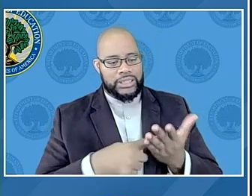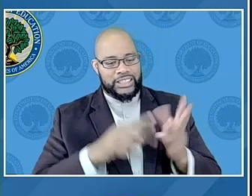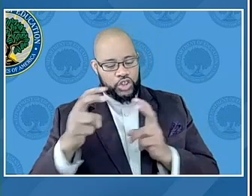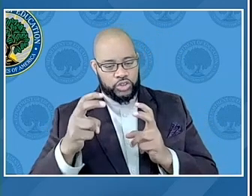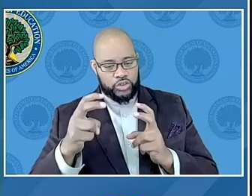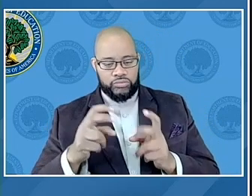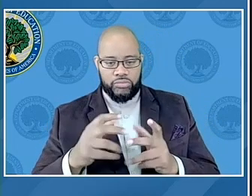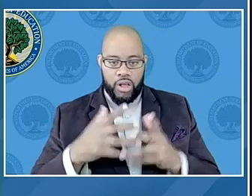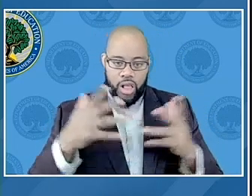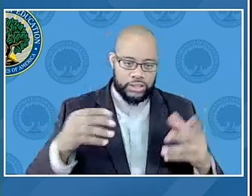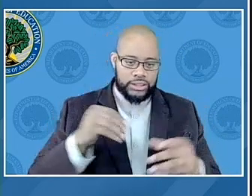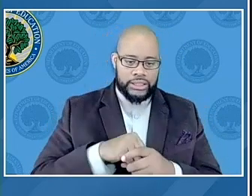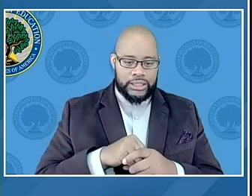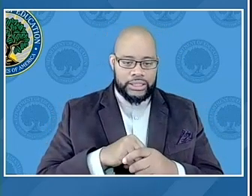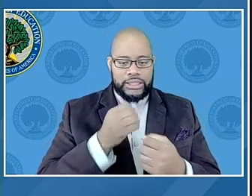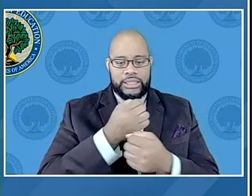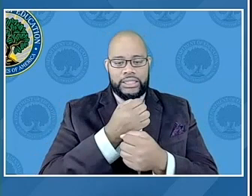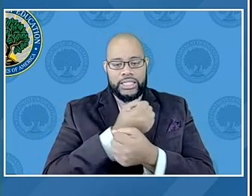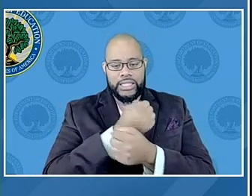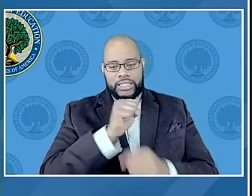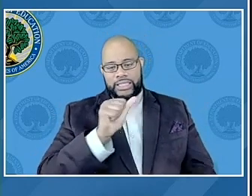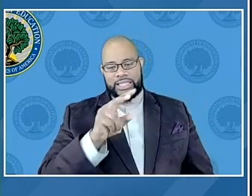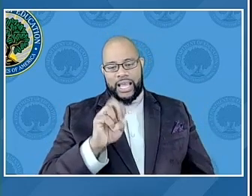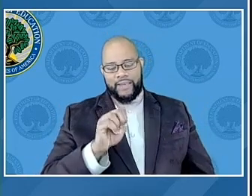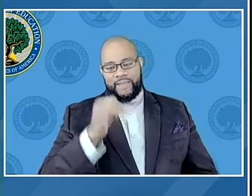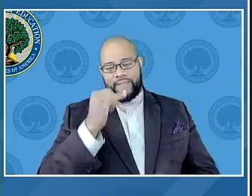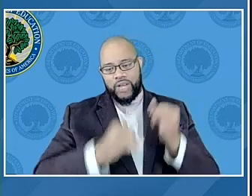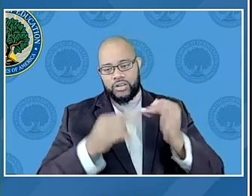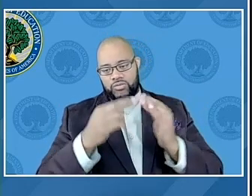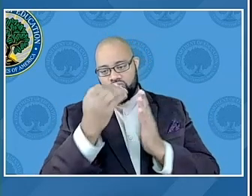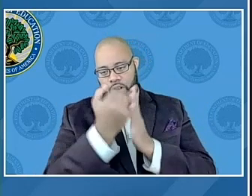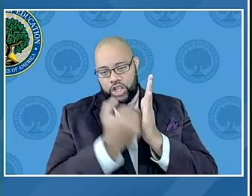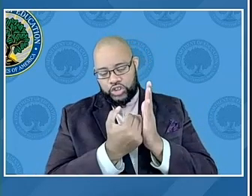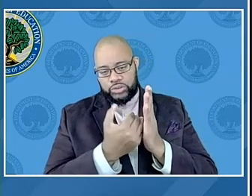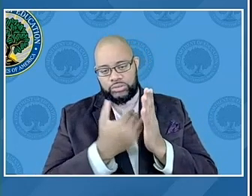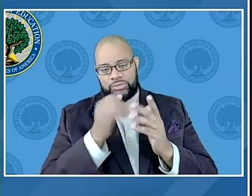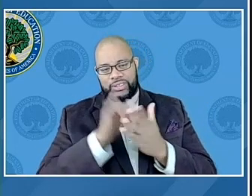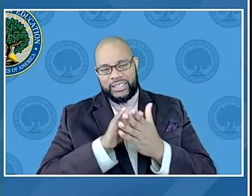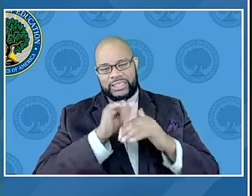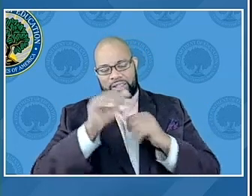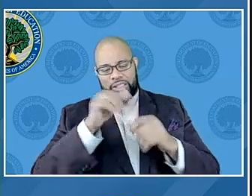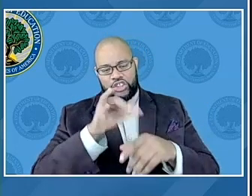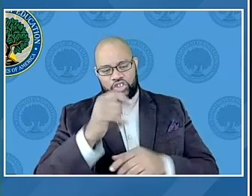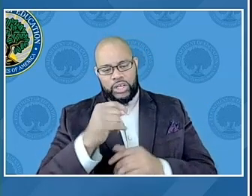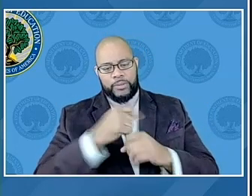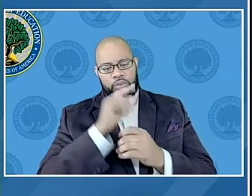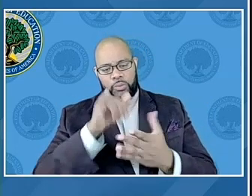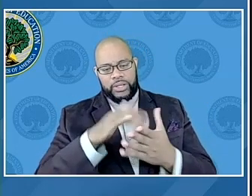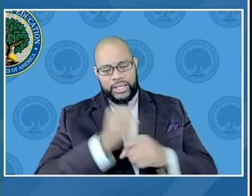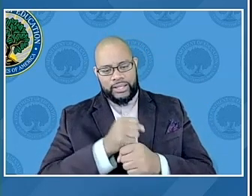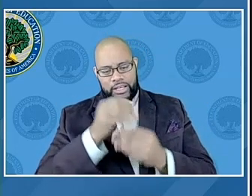the SAVE final regulation. We'll get that around to you in the chat. We'll get you the page numbers where you can see it, but sort of as I noted at the